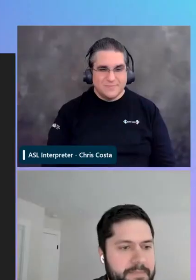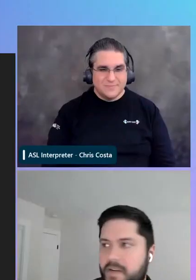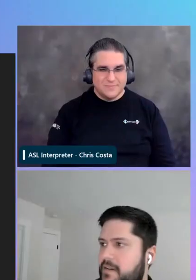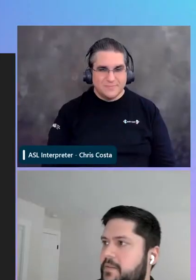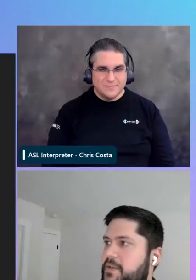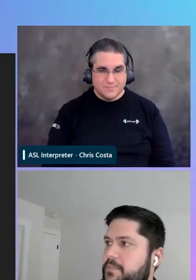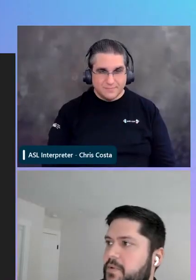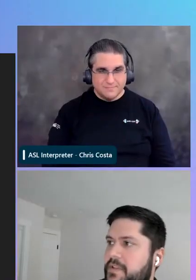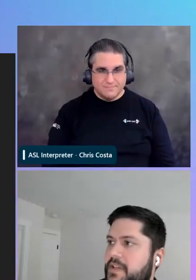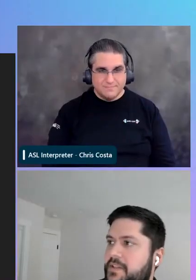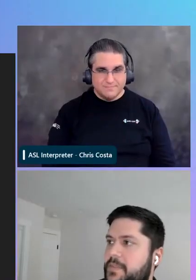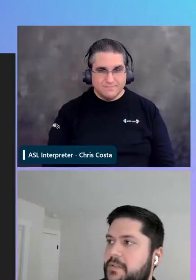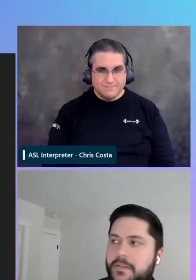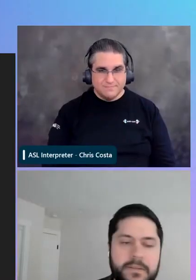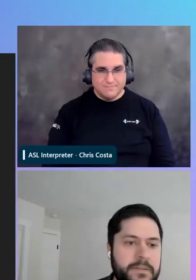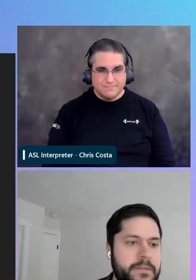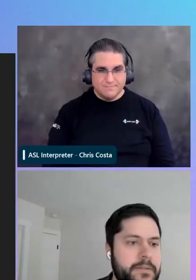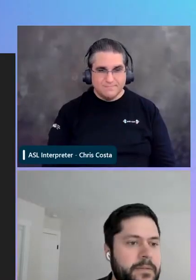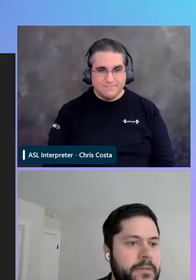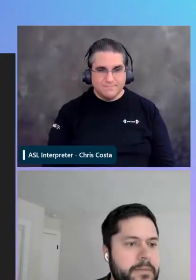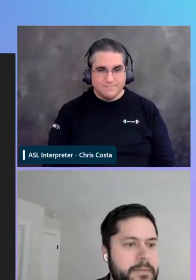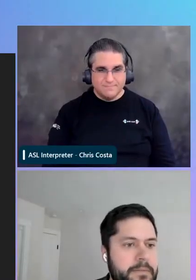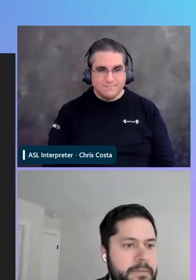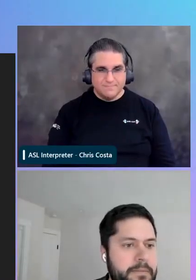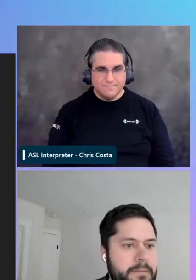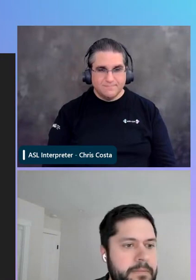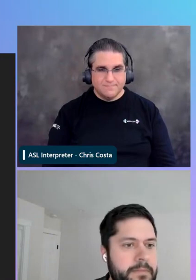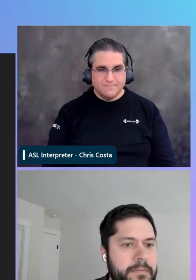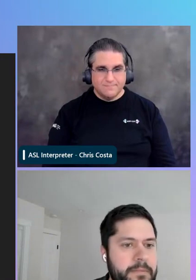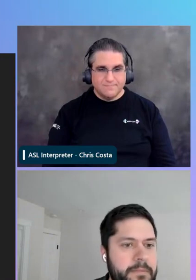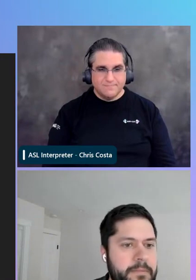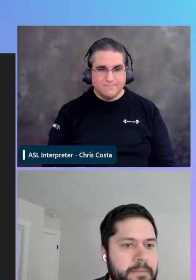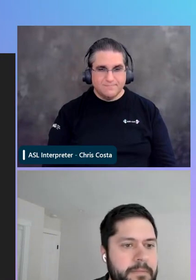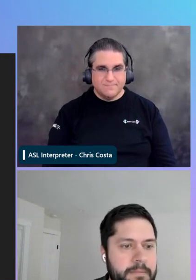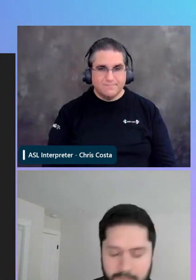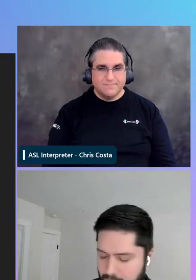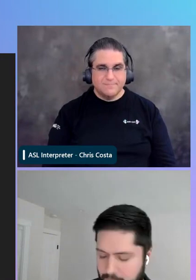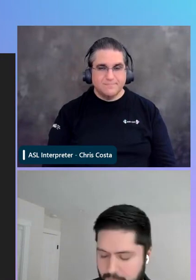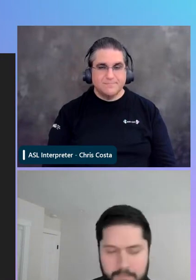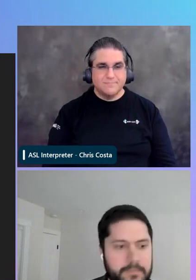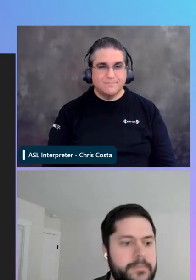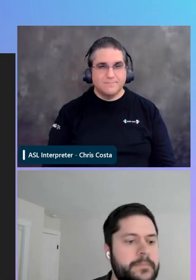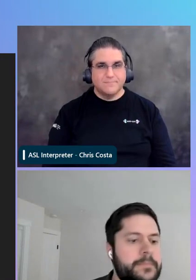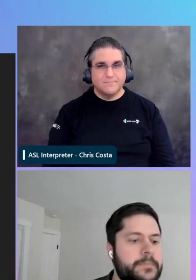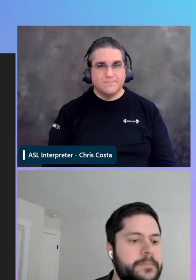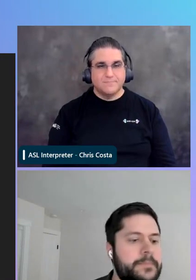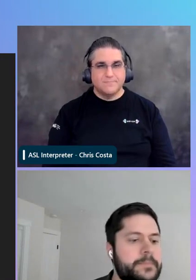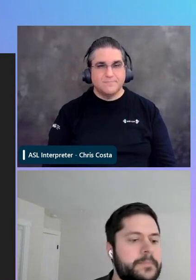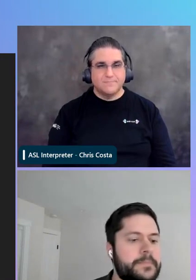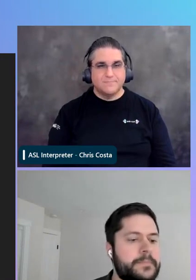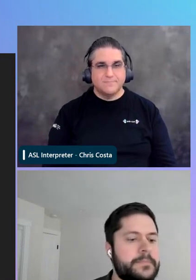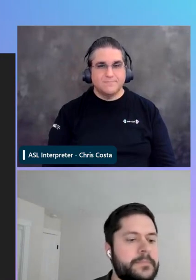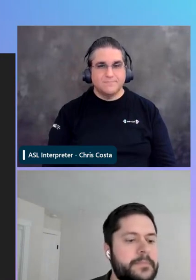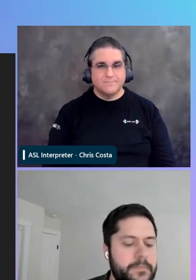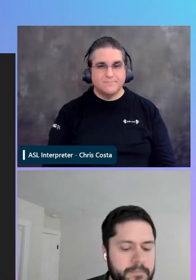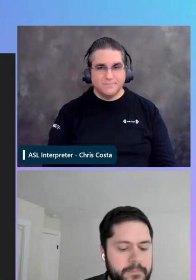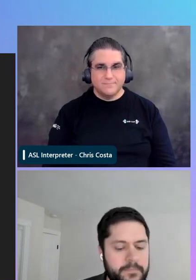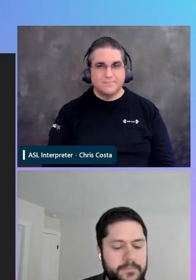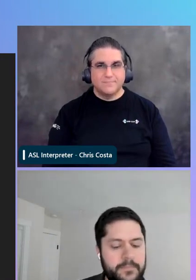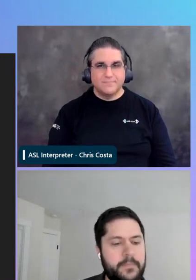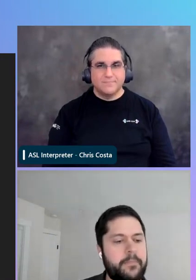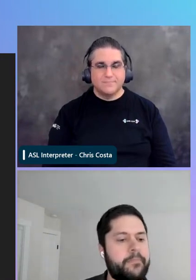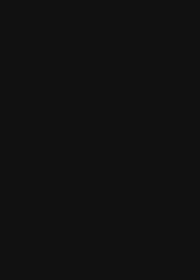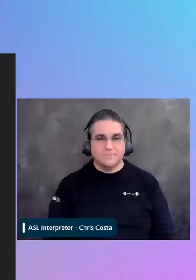Carrie. Let me just pull in that